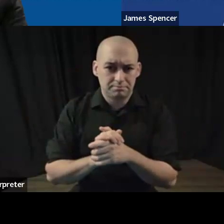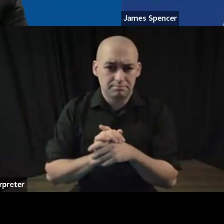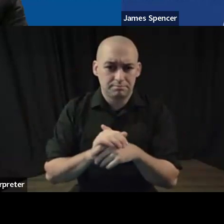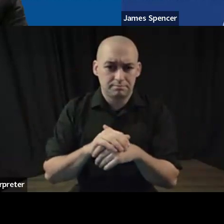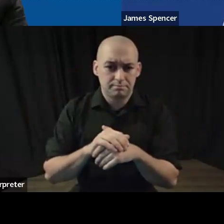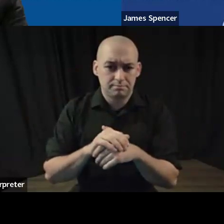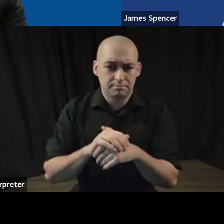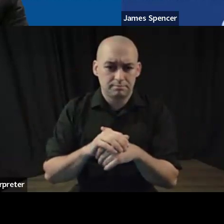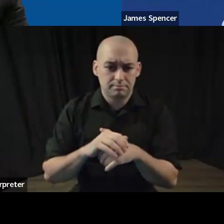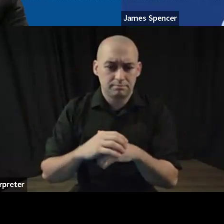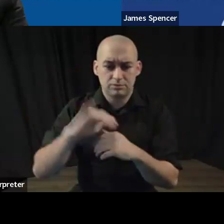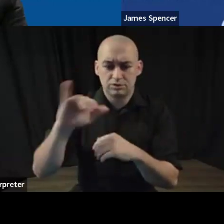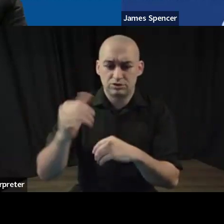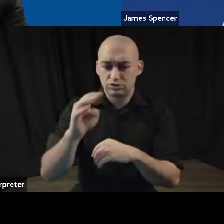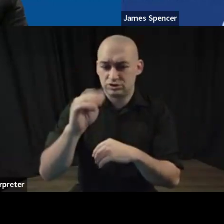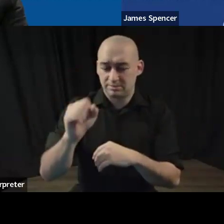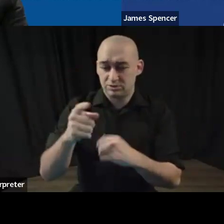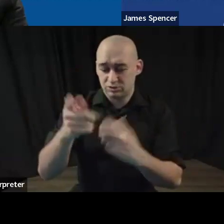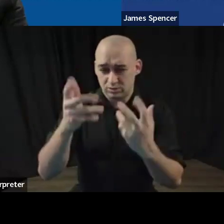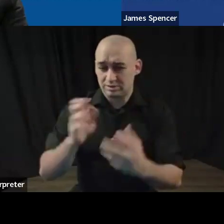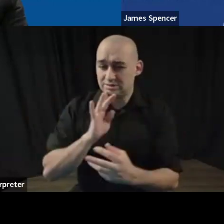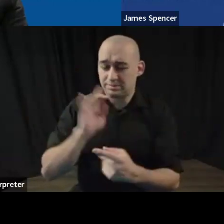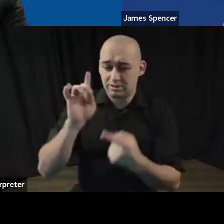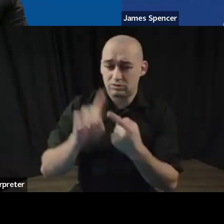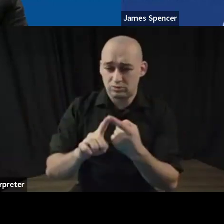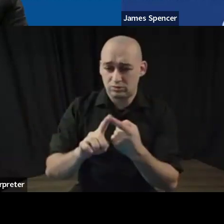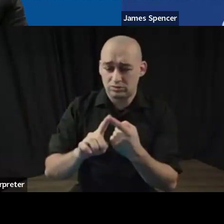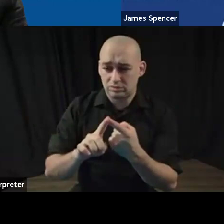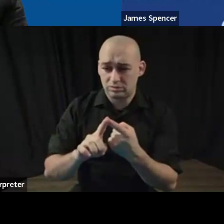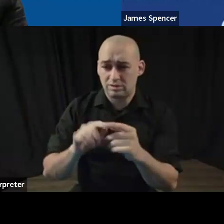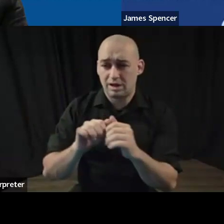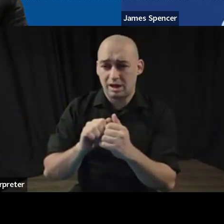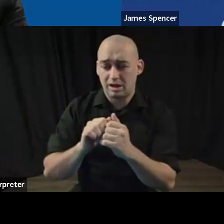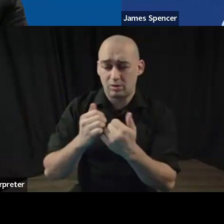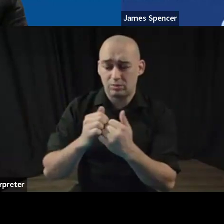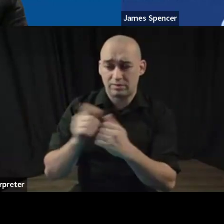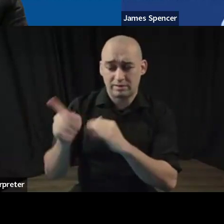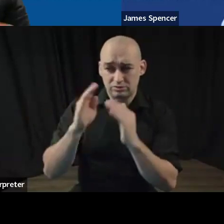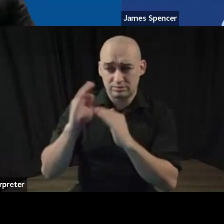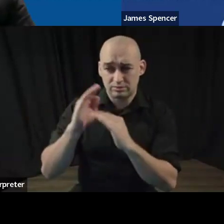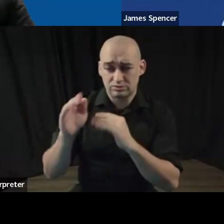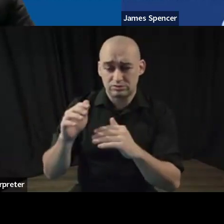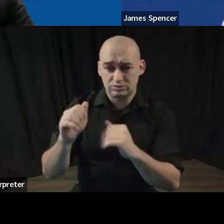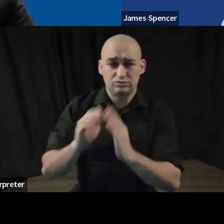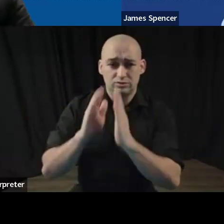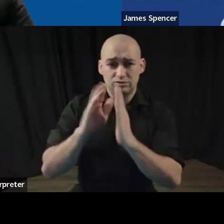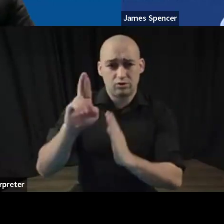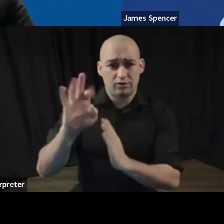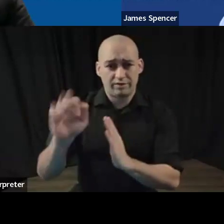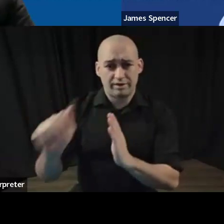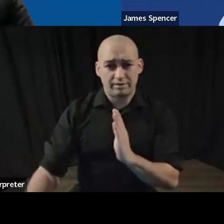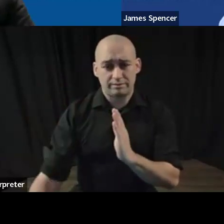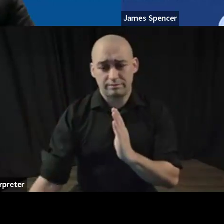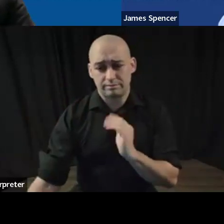James, do you want to speak to how travels addressed in the RFA?